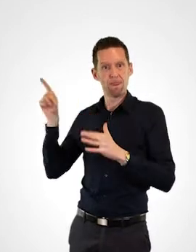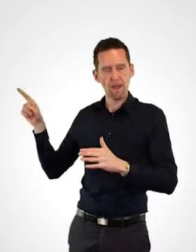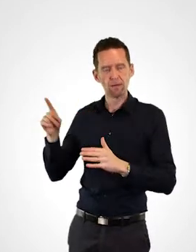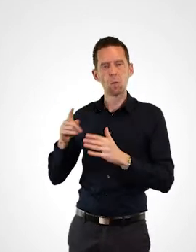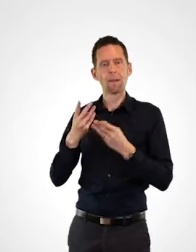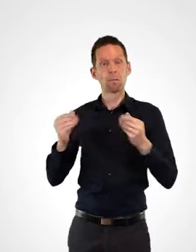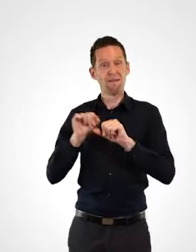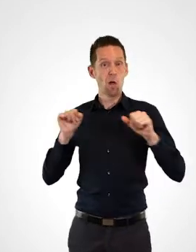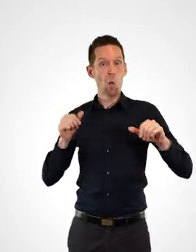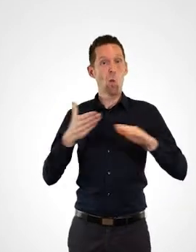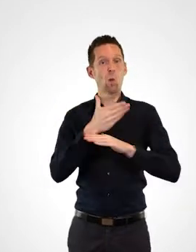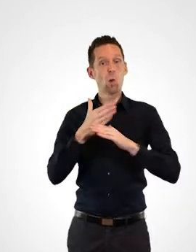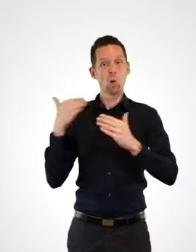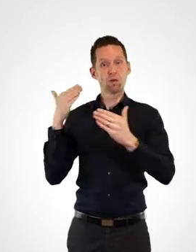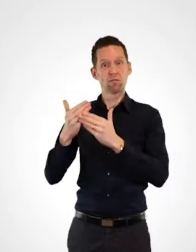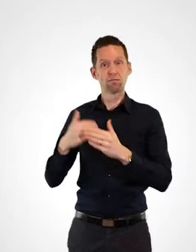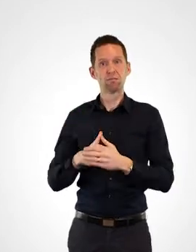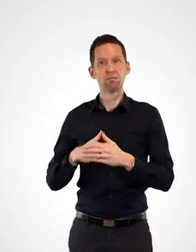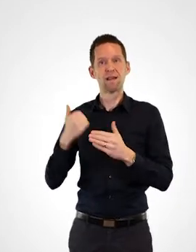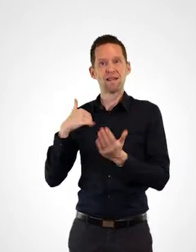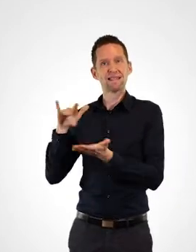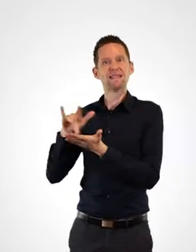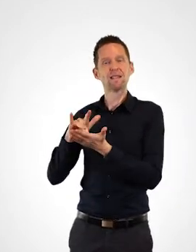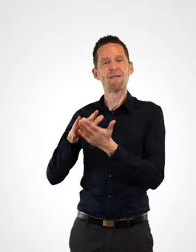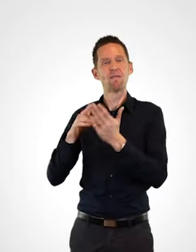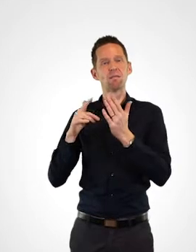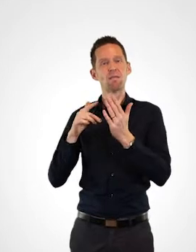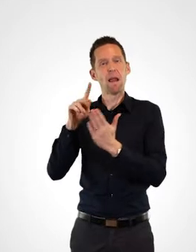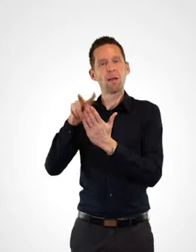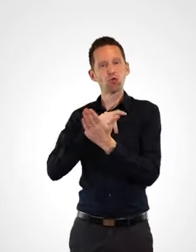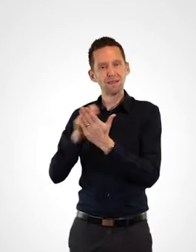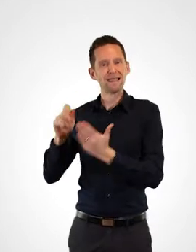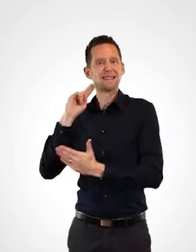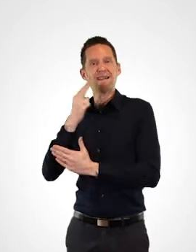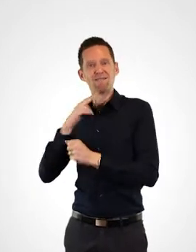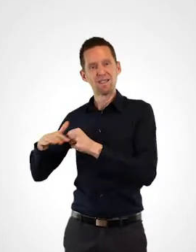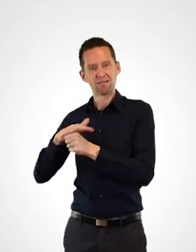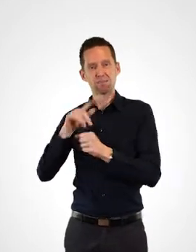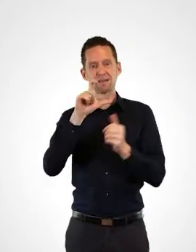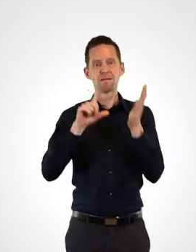using some of the work that we've done at the Center on Literacy and Deafness